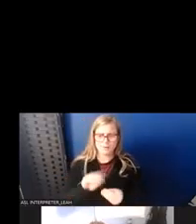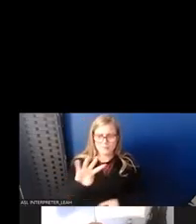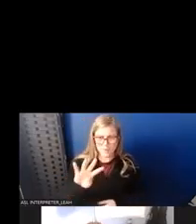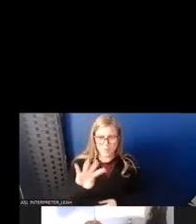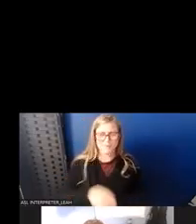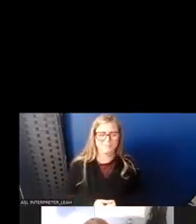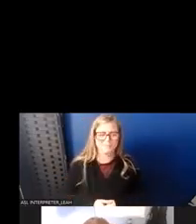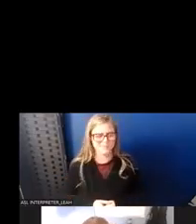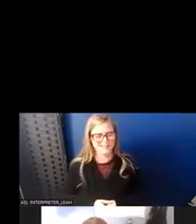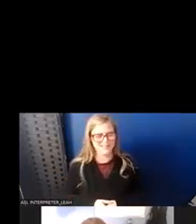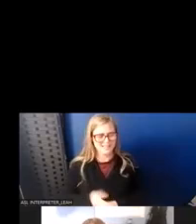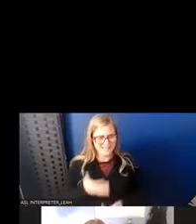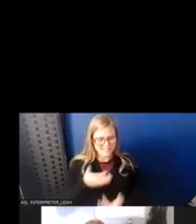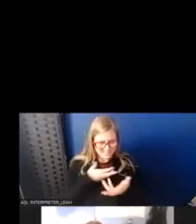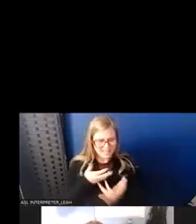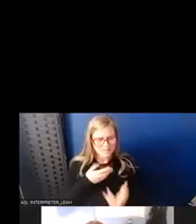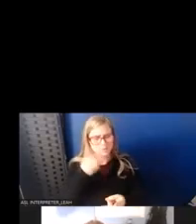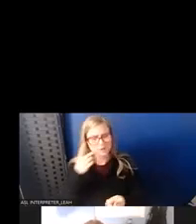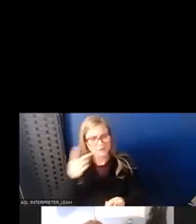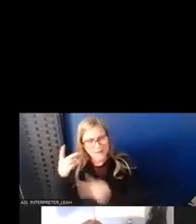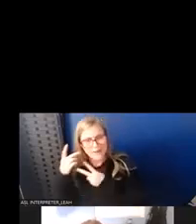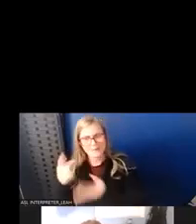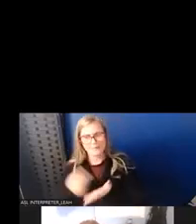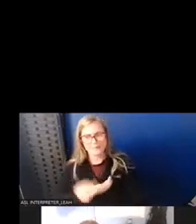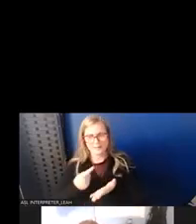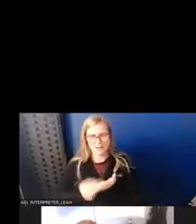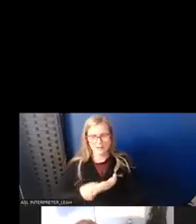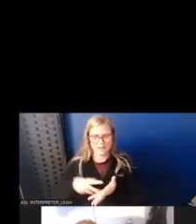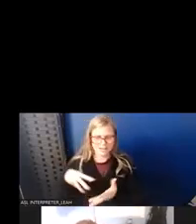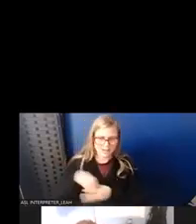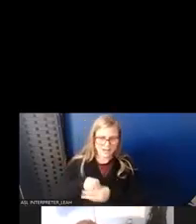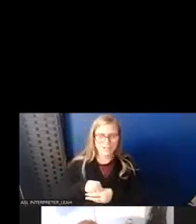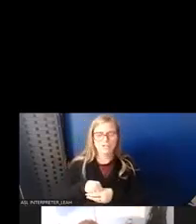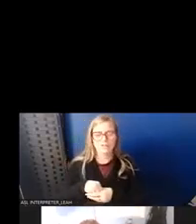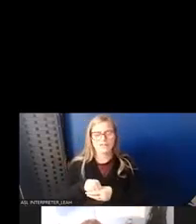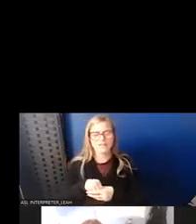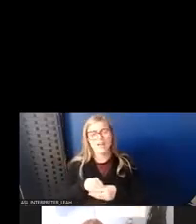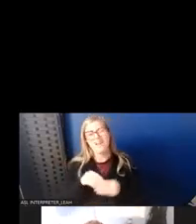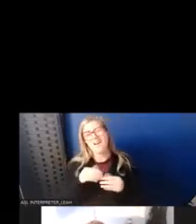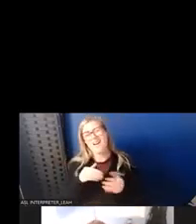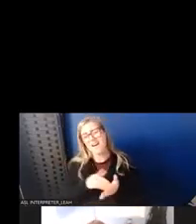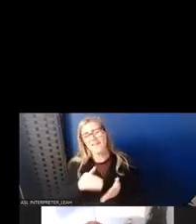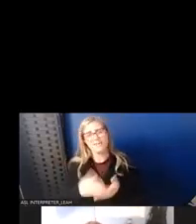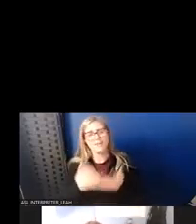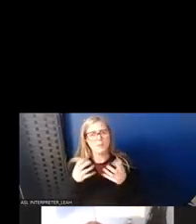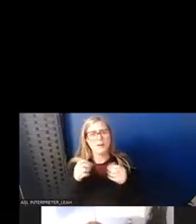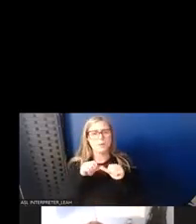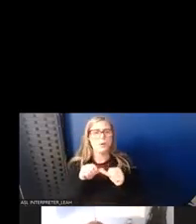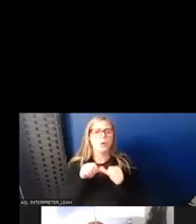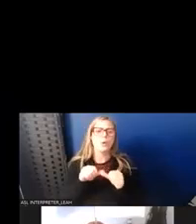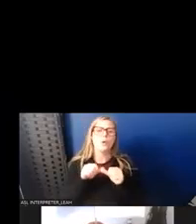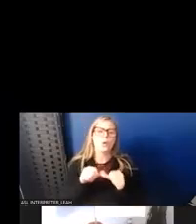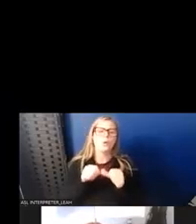reflective discussions. So often we just want to go, go, go and make sure that we achieve our goals.